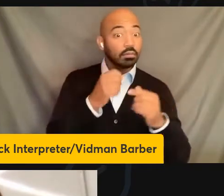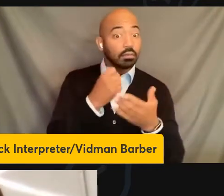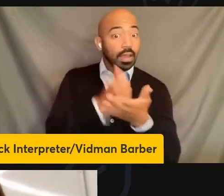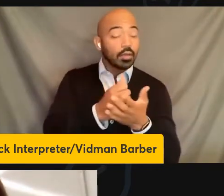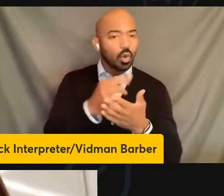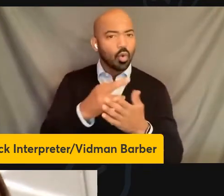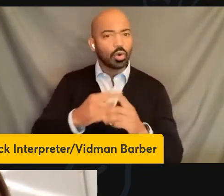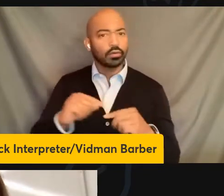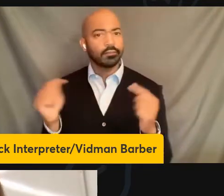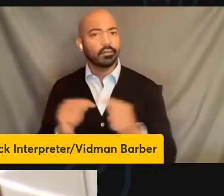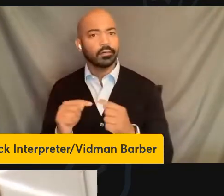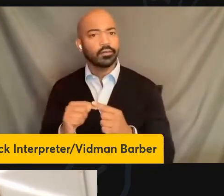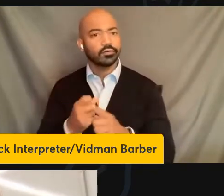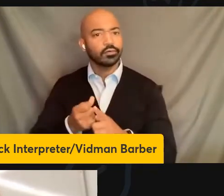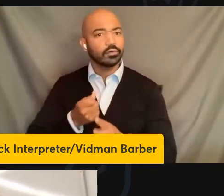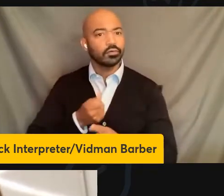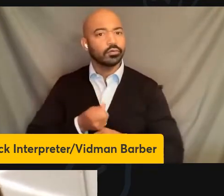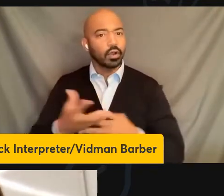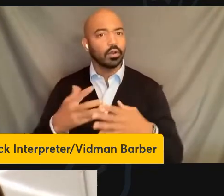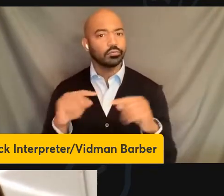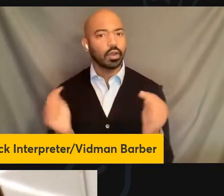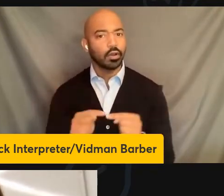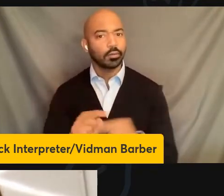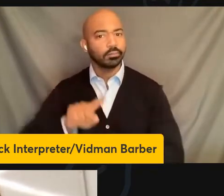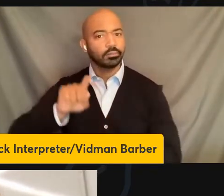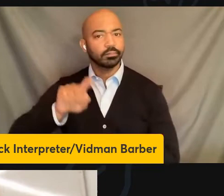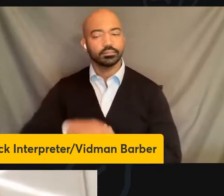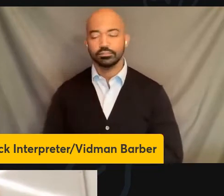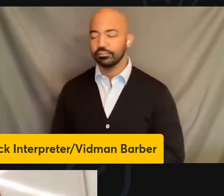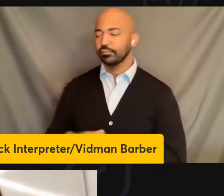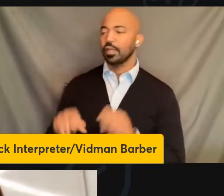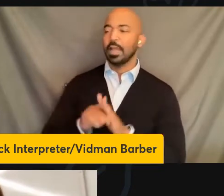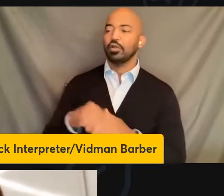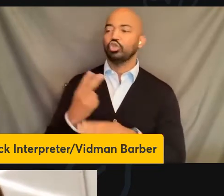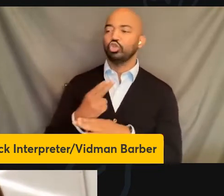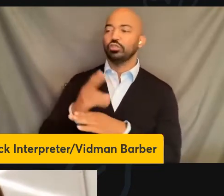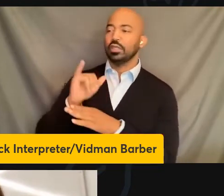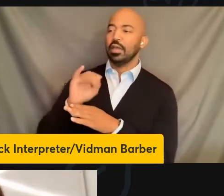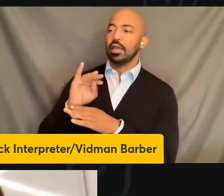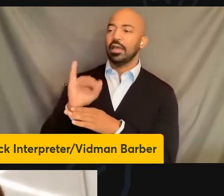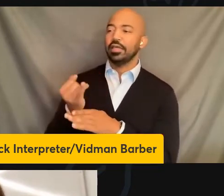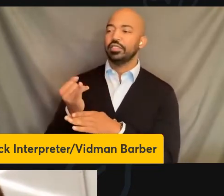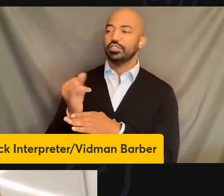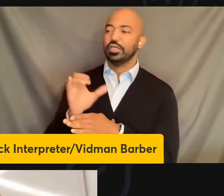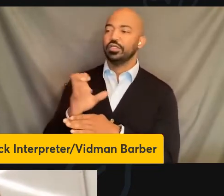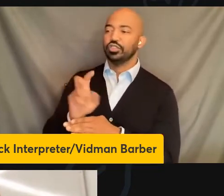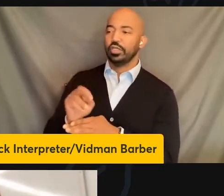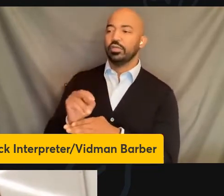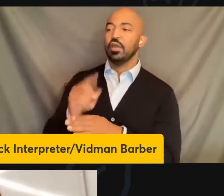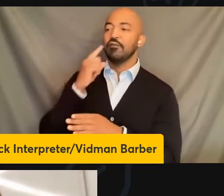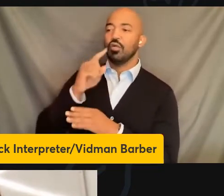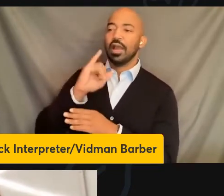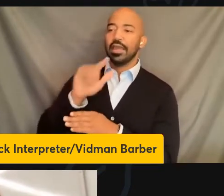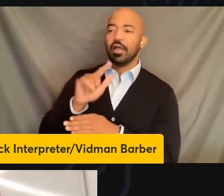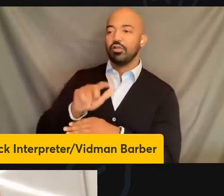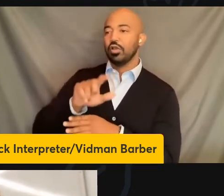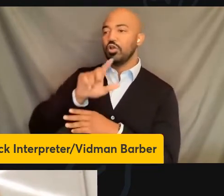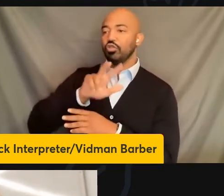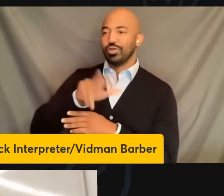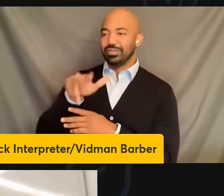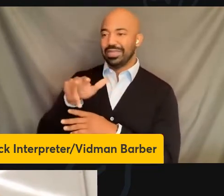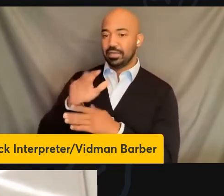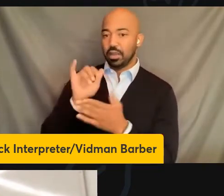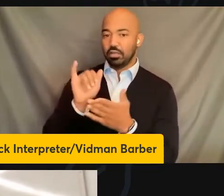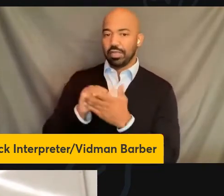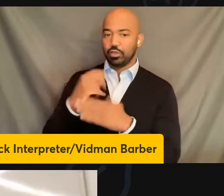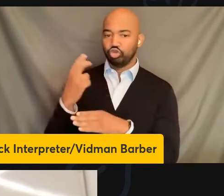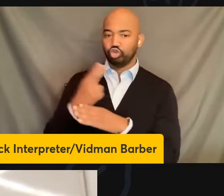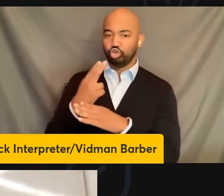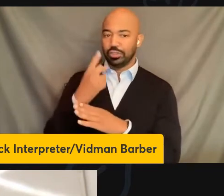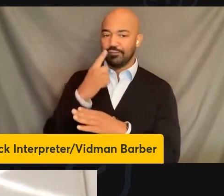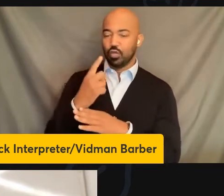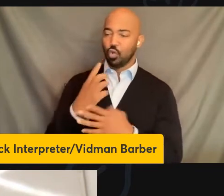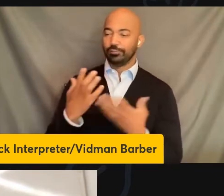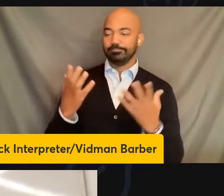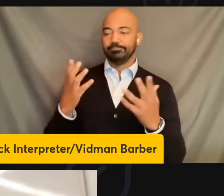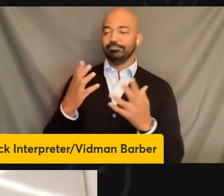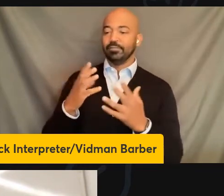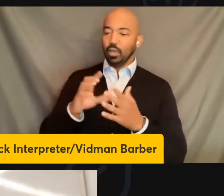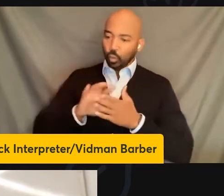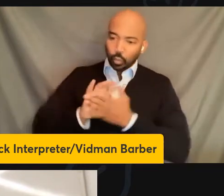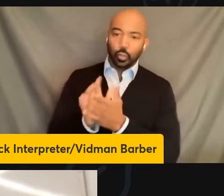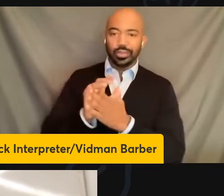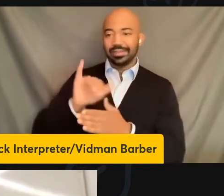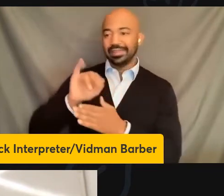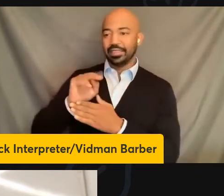Yes. So the model that people use is the injection of IO. 3033 33 is a conserved inducer, let's say of IOC to so whenever